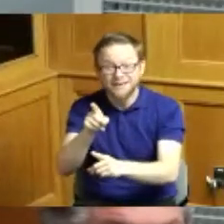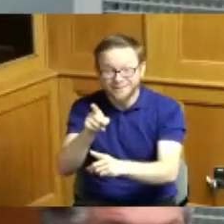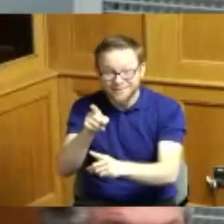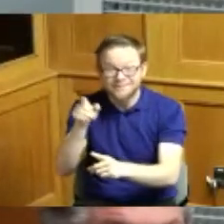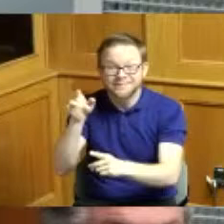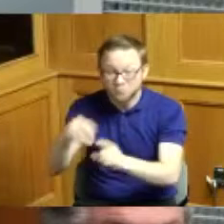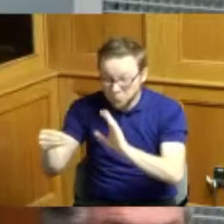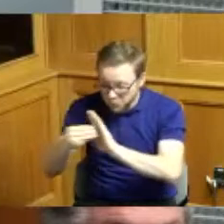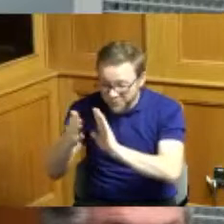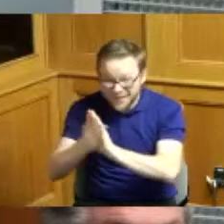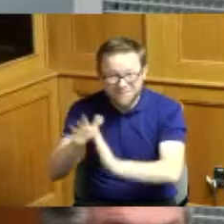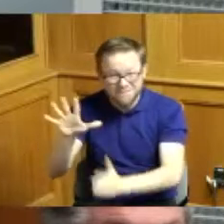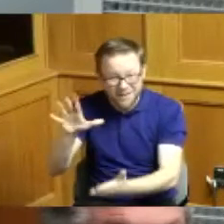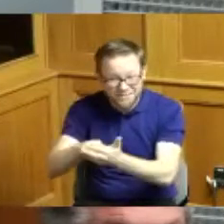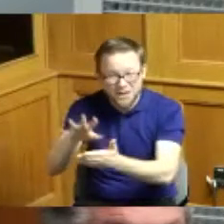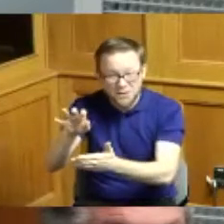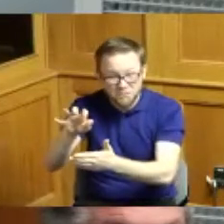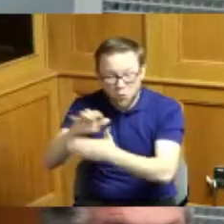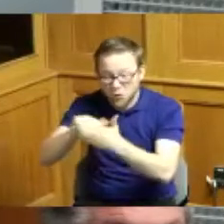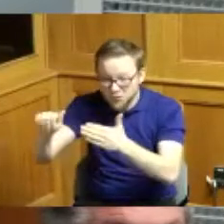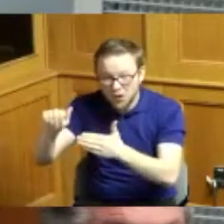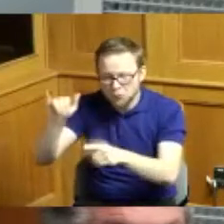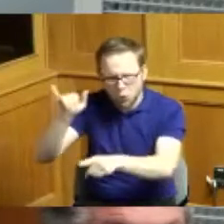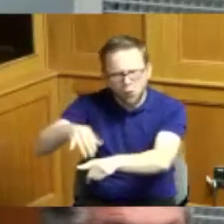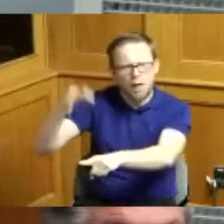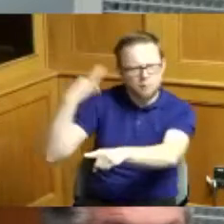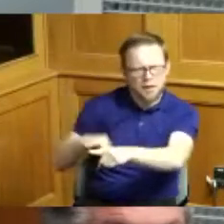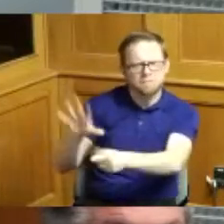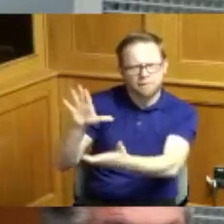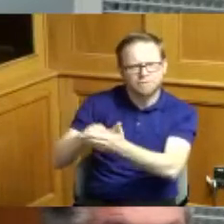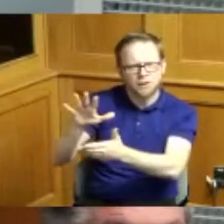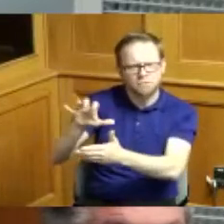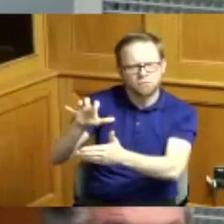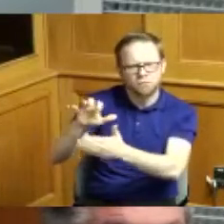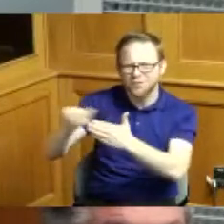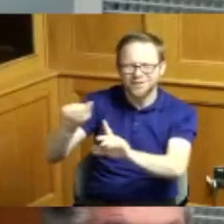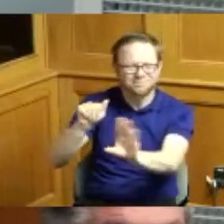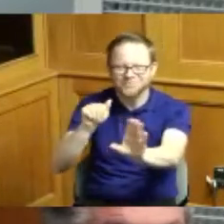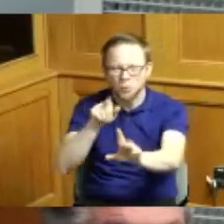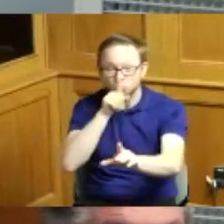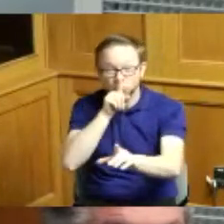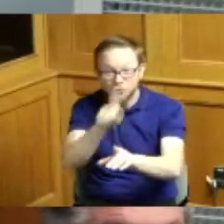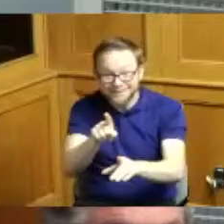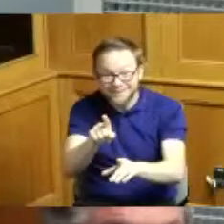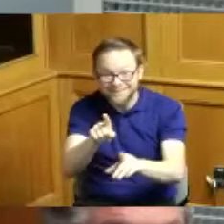dollar number as if that's the impact of the banquet but in reality the actual banquet is the